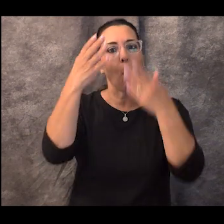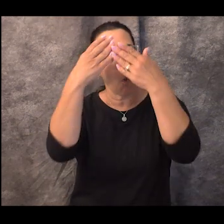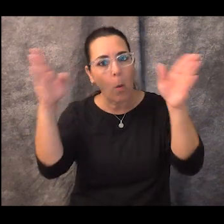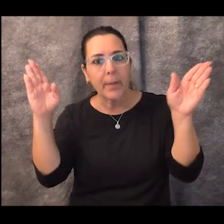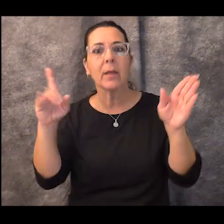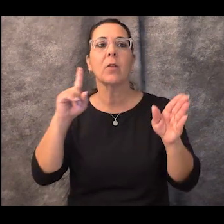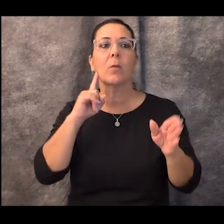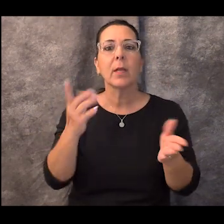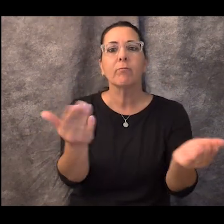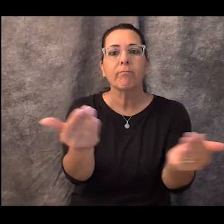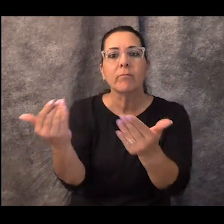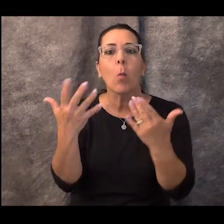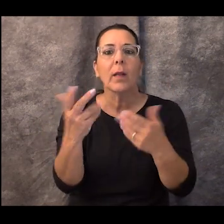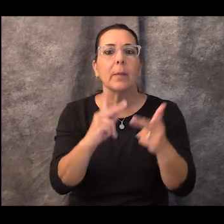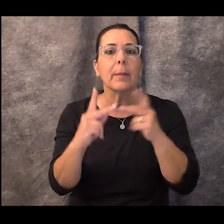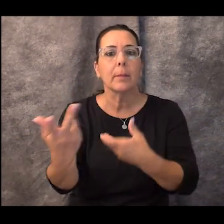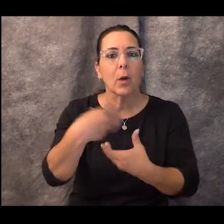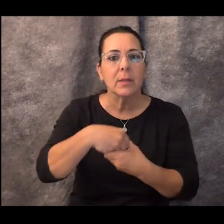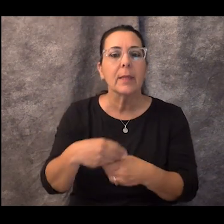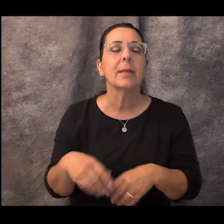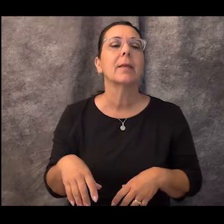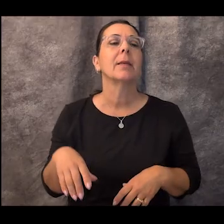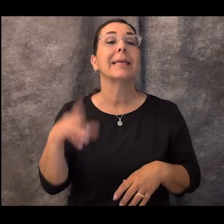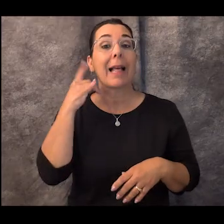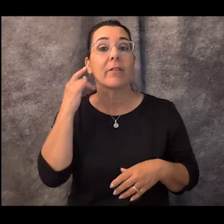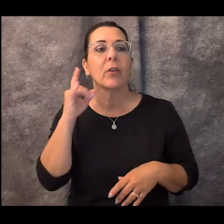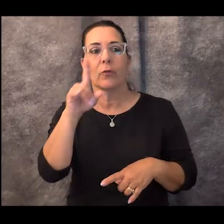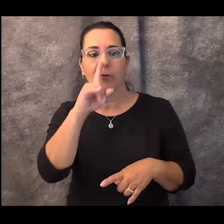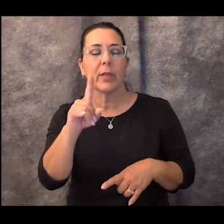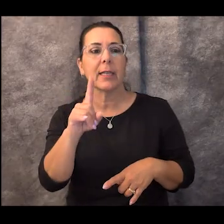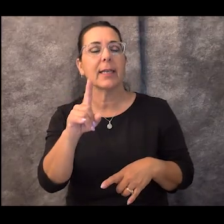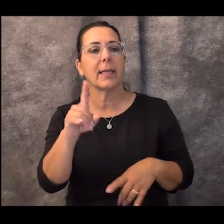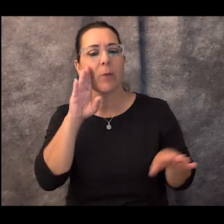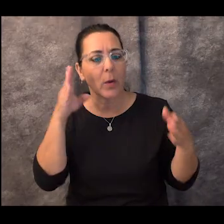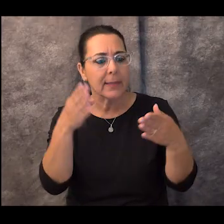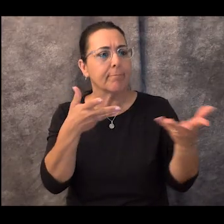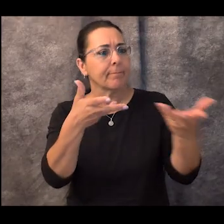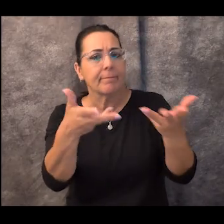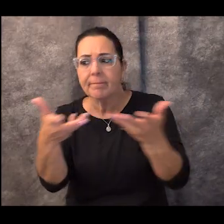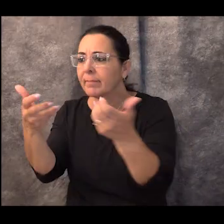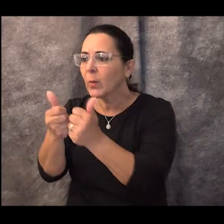California really makes a commitment to talking to all of the stakeholders about what do you need